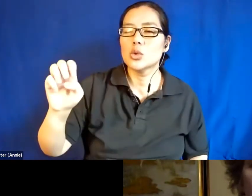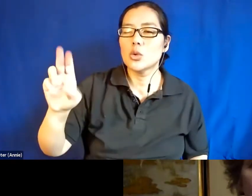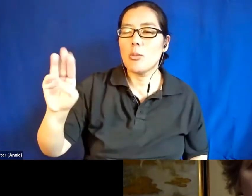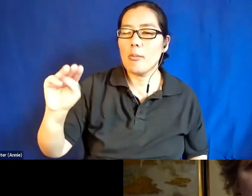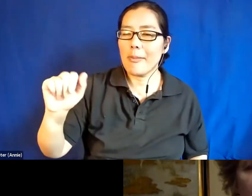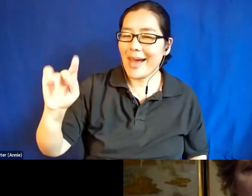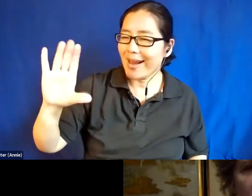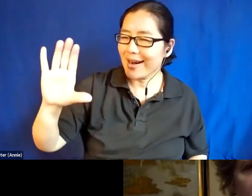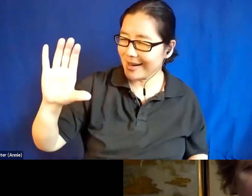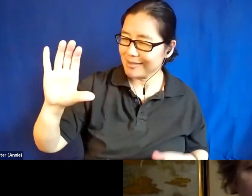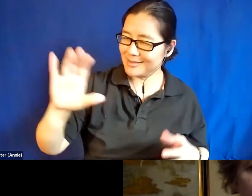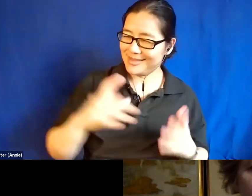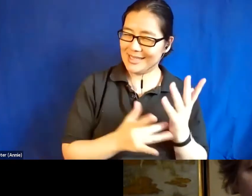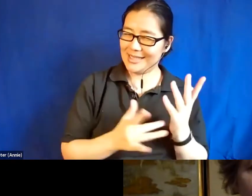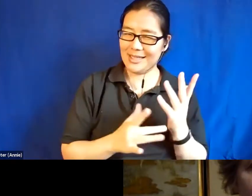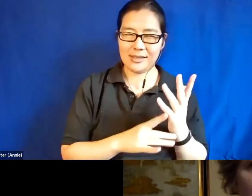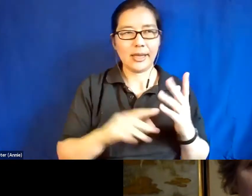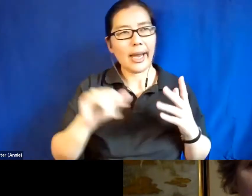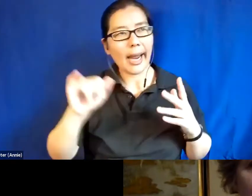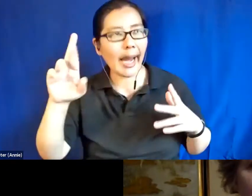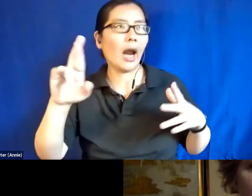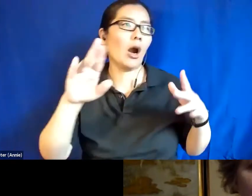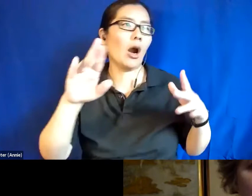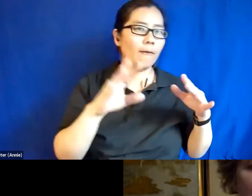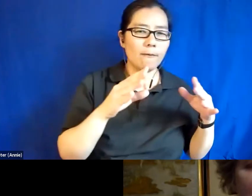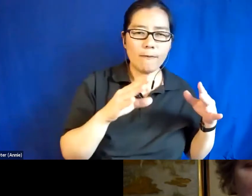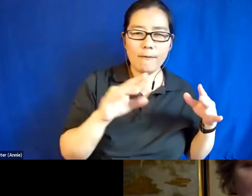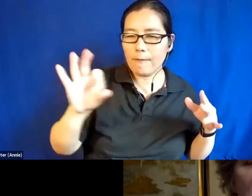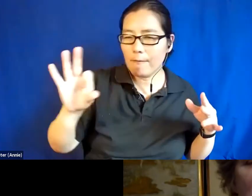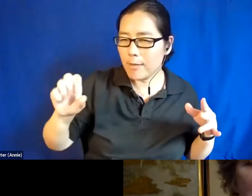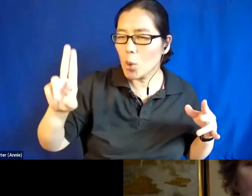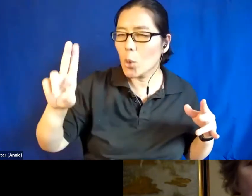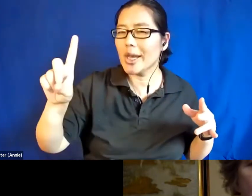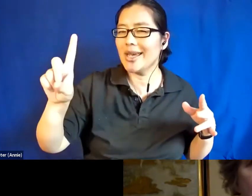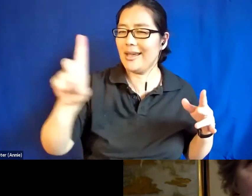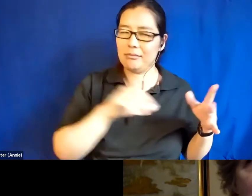up and down so we can basically pack lots and lots of dots together.